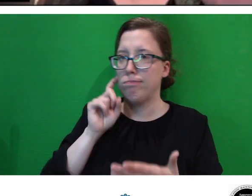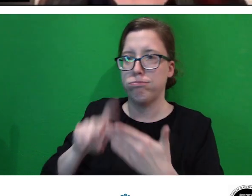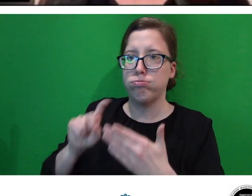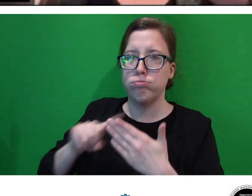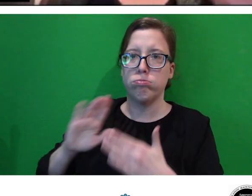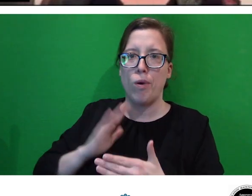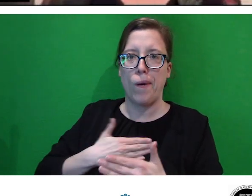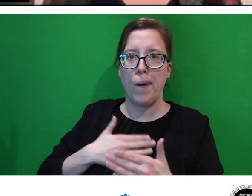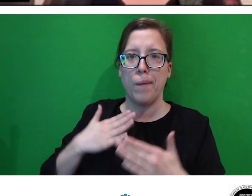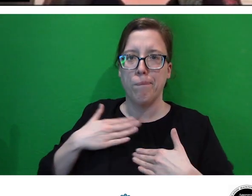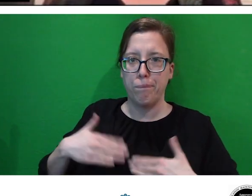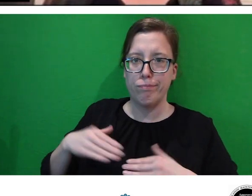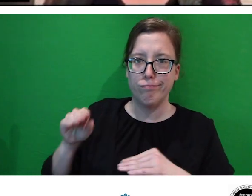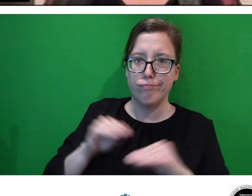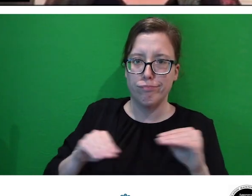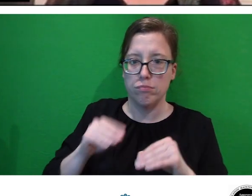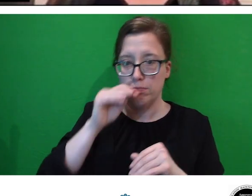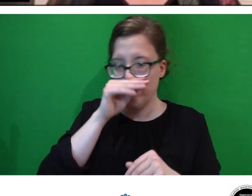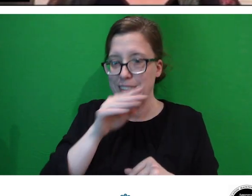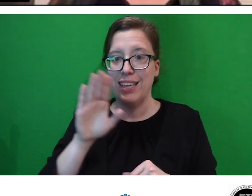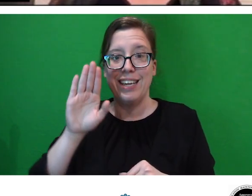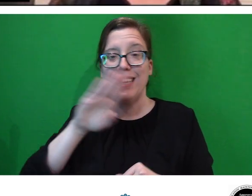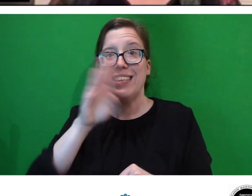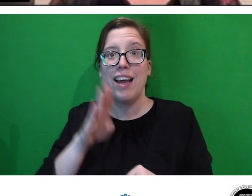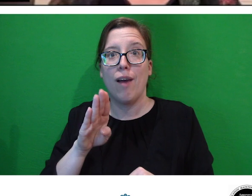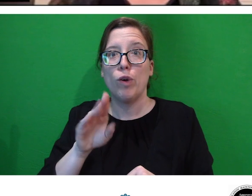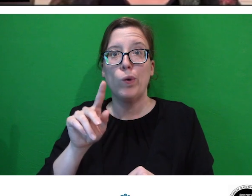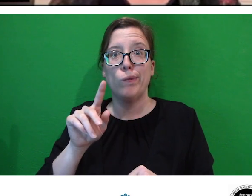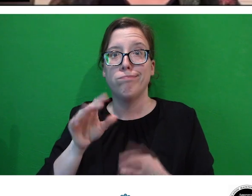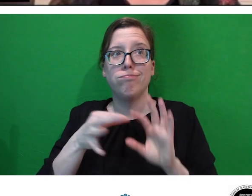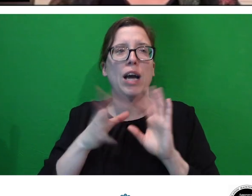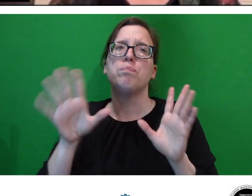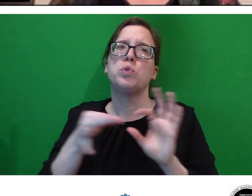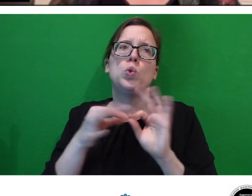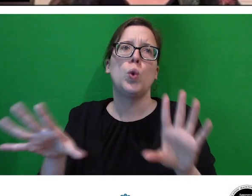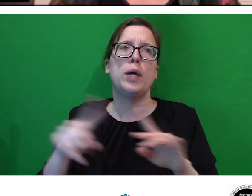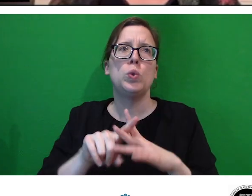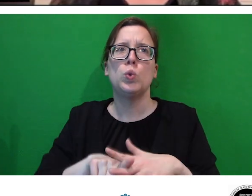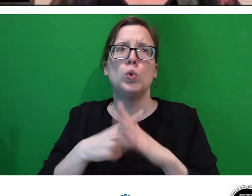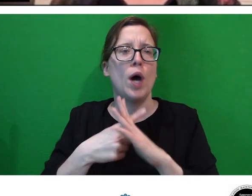But they get cues from our bodies just like we get cues from their bodies.